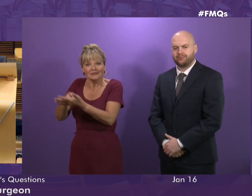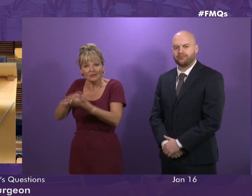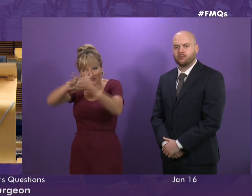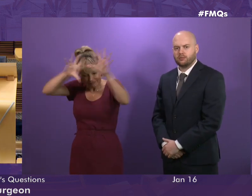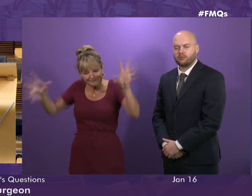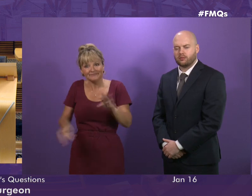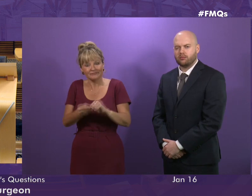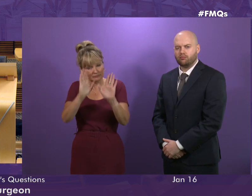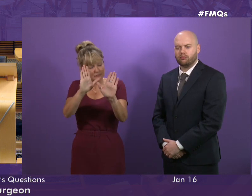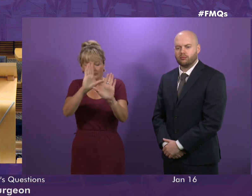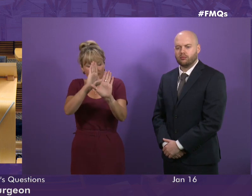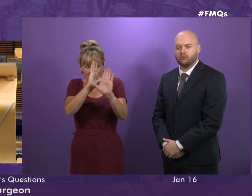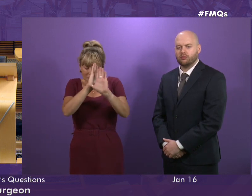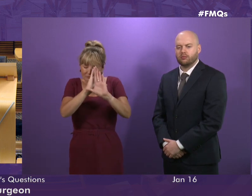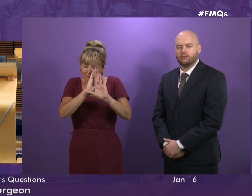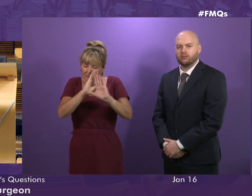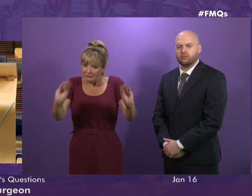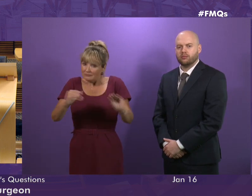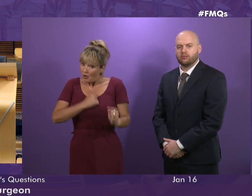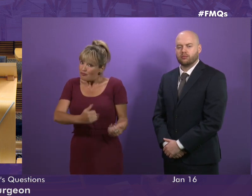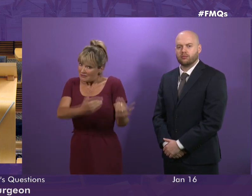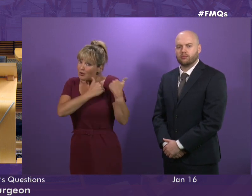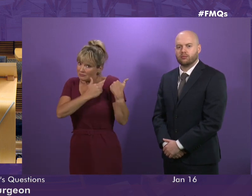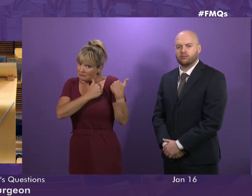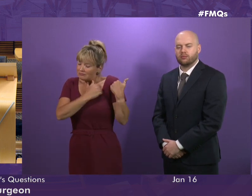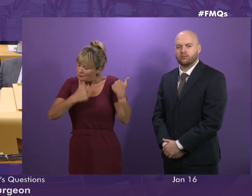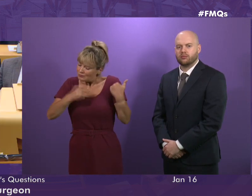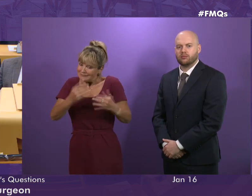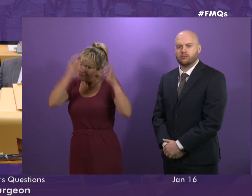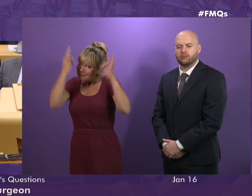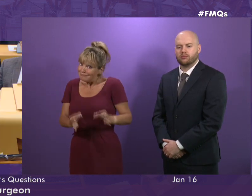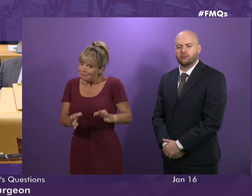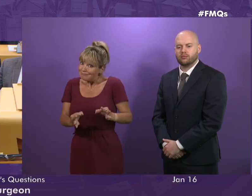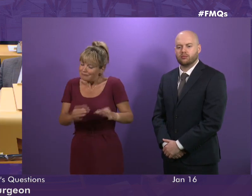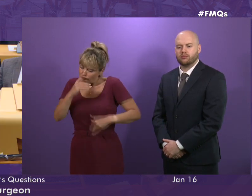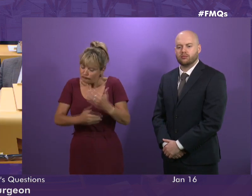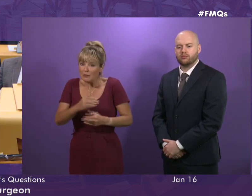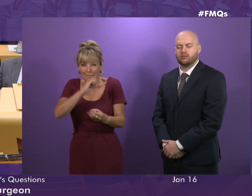which we take very seriously and discharge, to make sure that we have a sound and solid